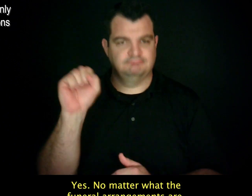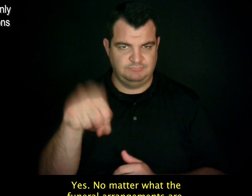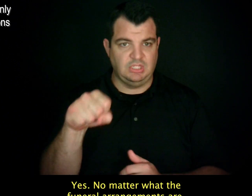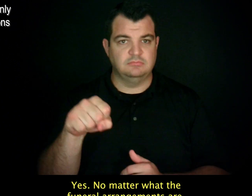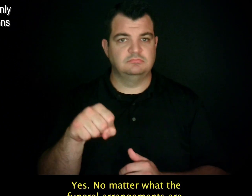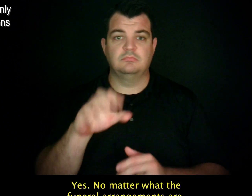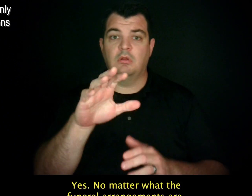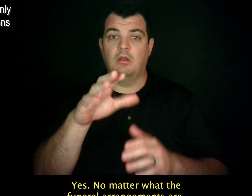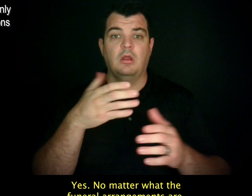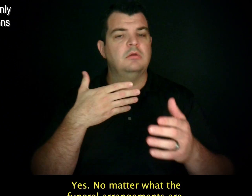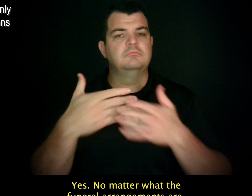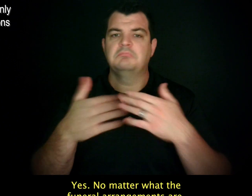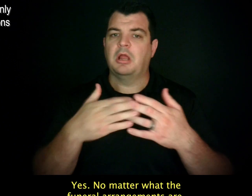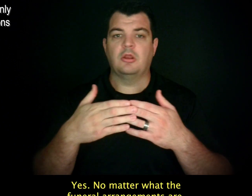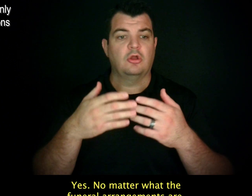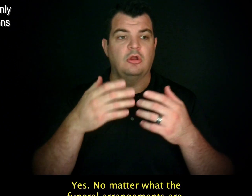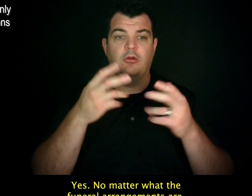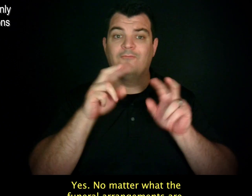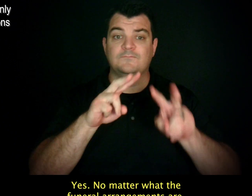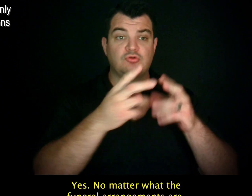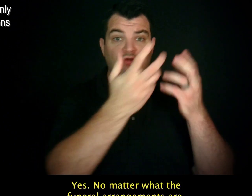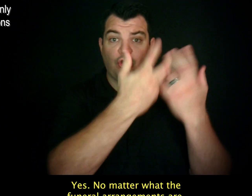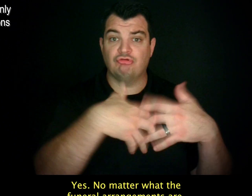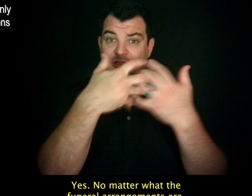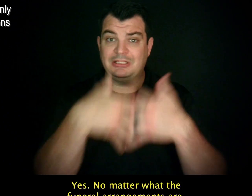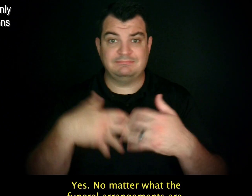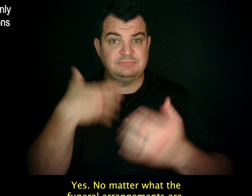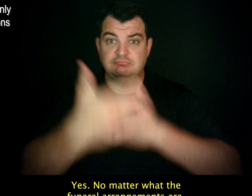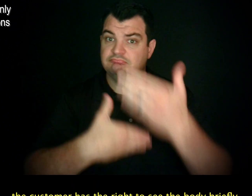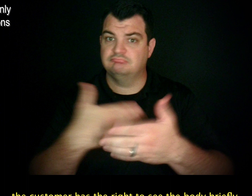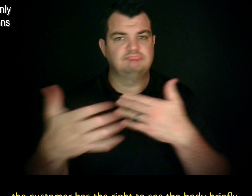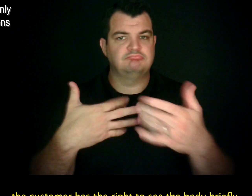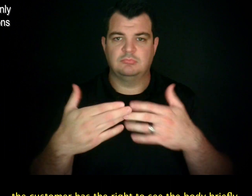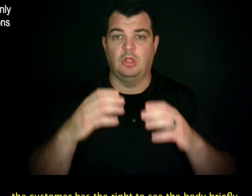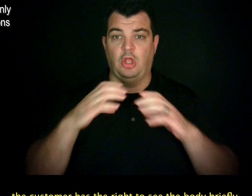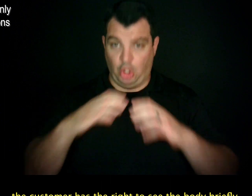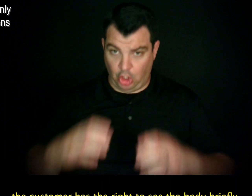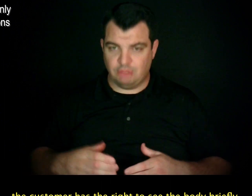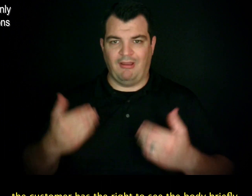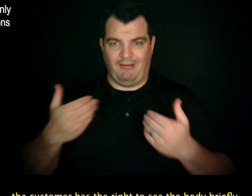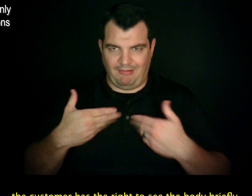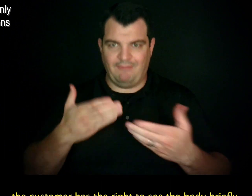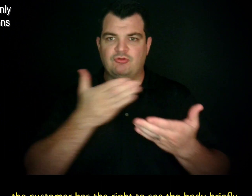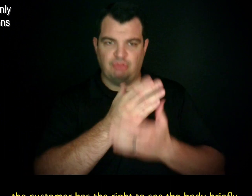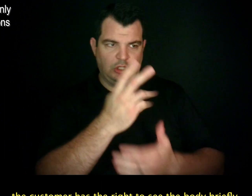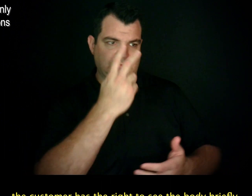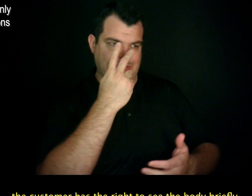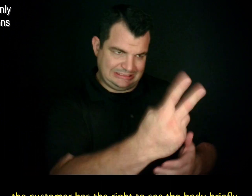Yes. No matter what the funeral arrangements are, the customer has the right to see the body briefly.